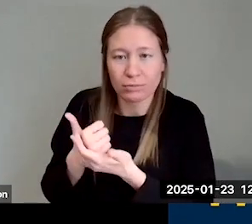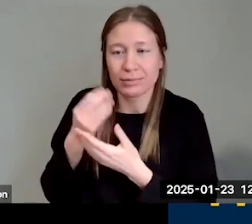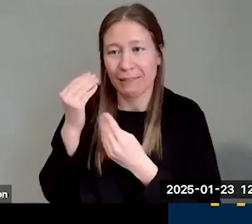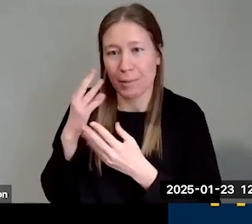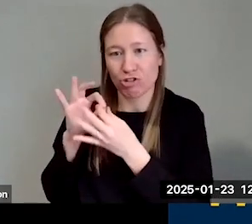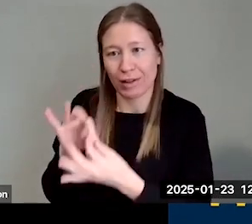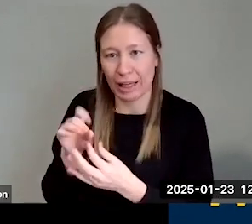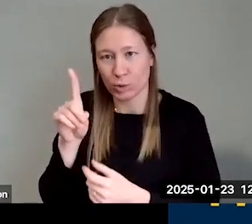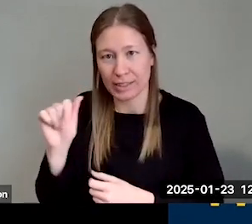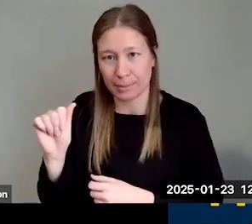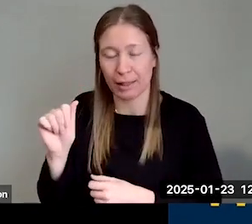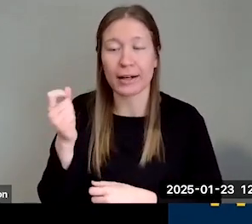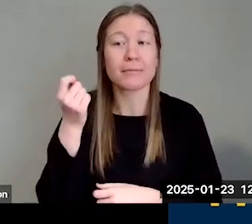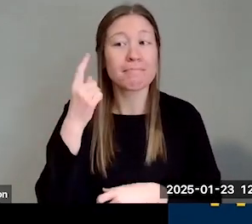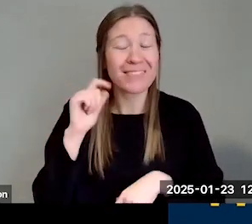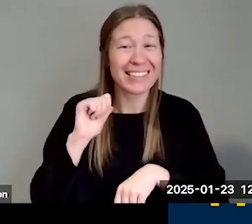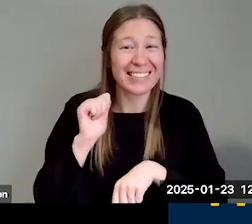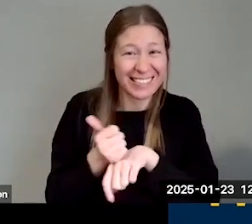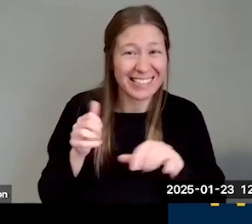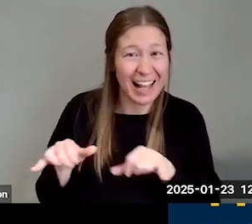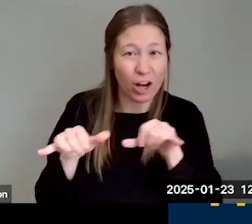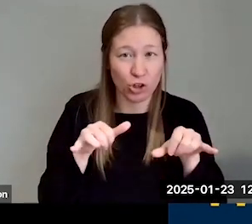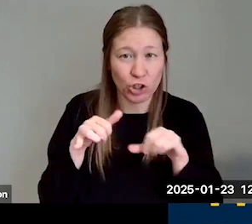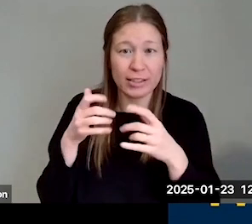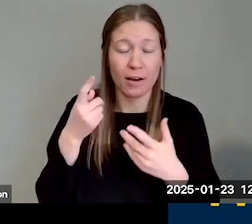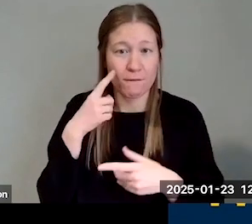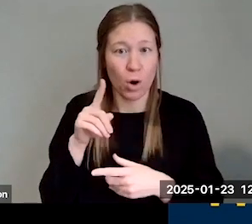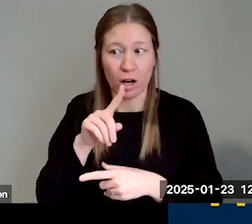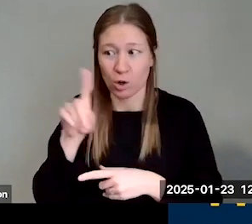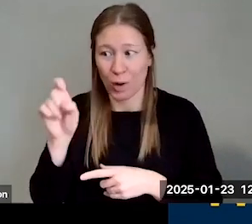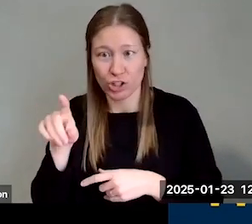And these same standards for determining whether a question is disability-related